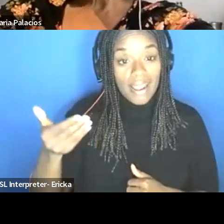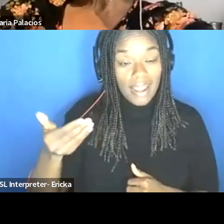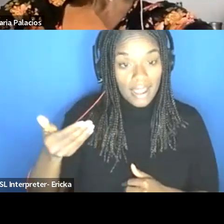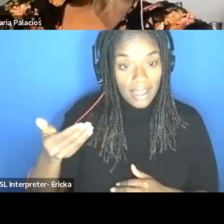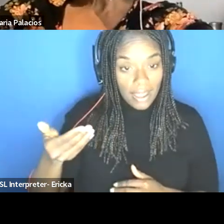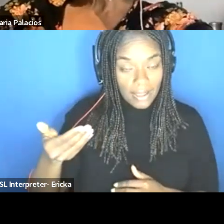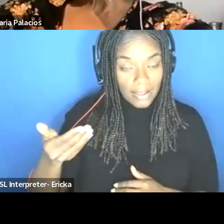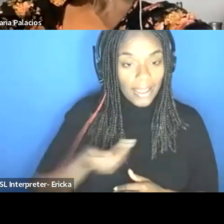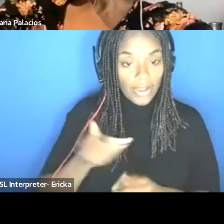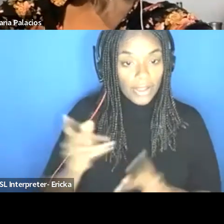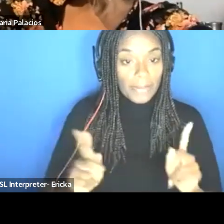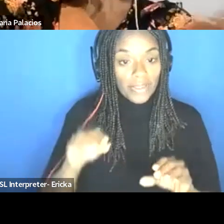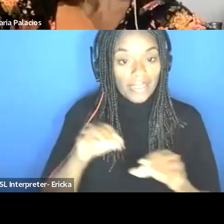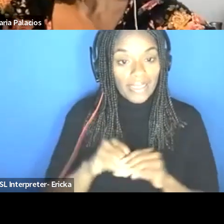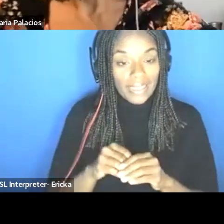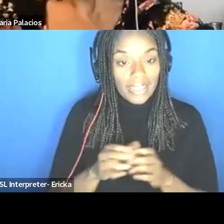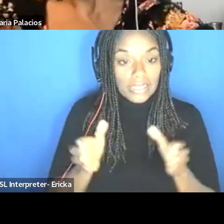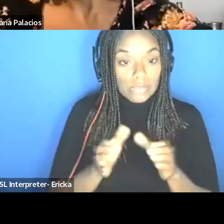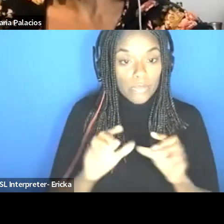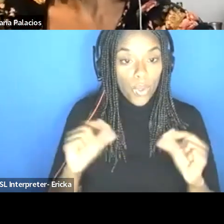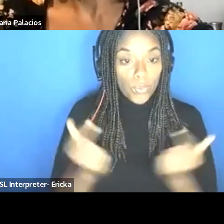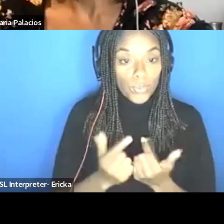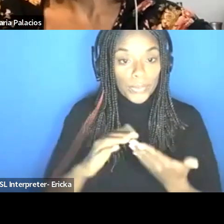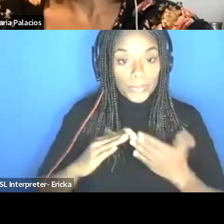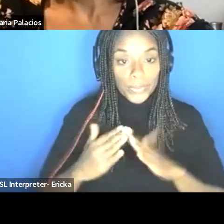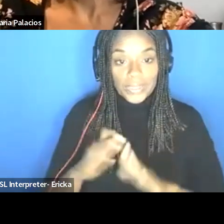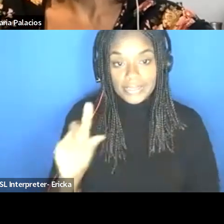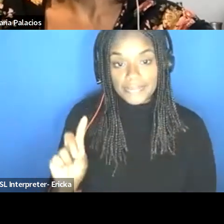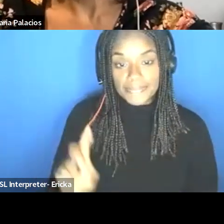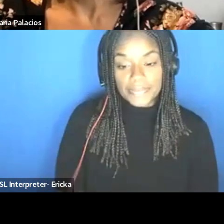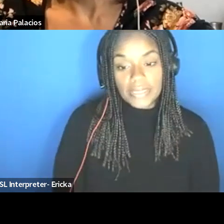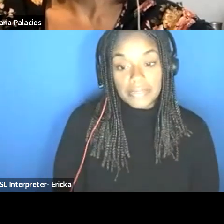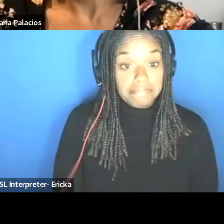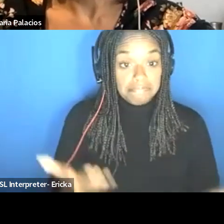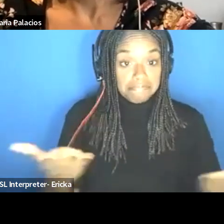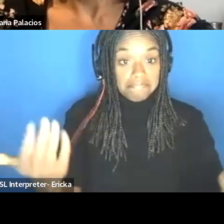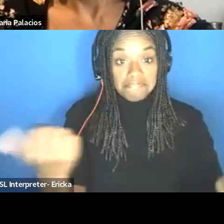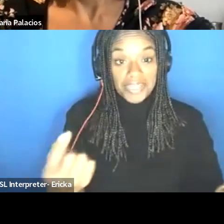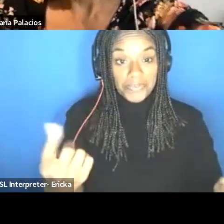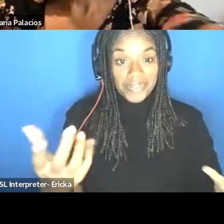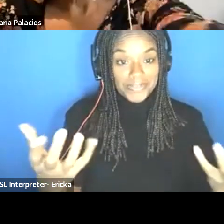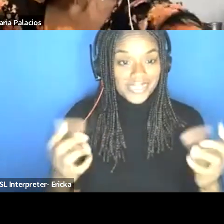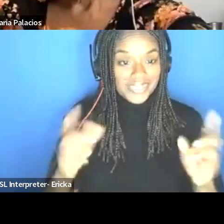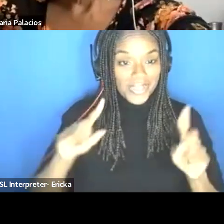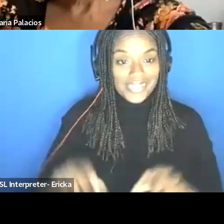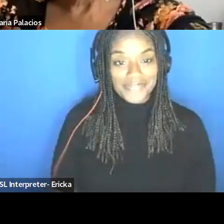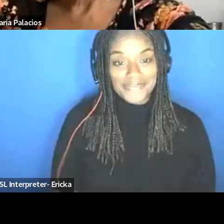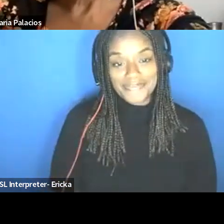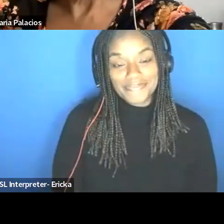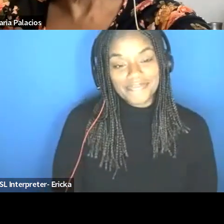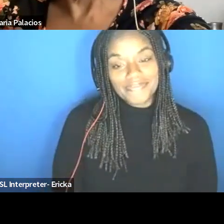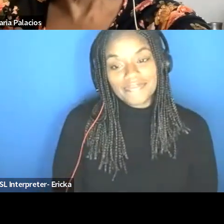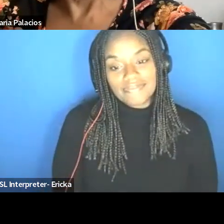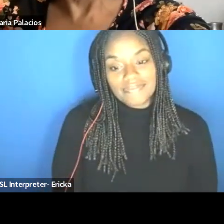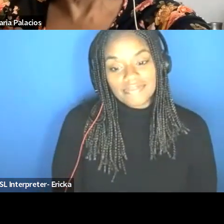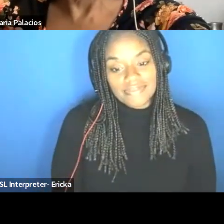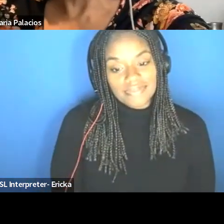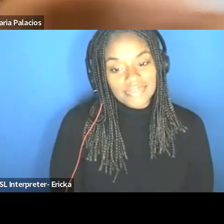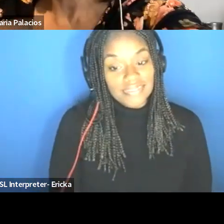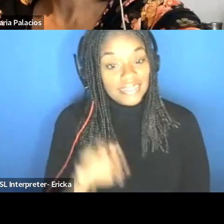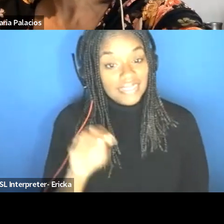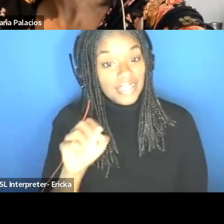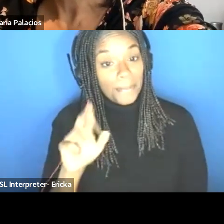So, my first question -- is -- what are the benefits for advantages of hiring people within minority communities?